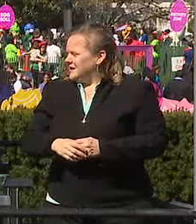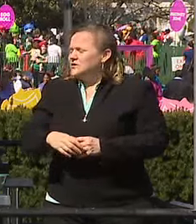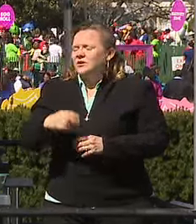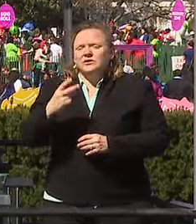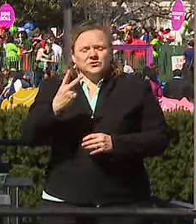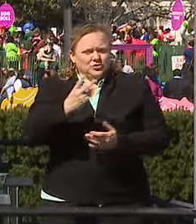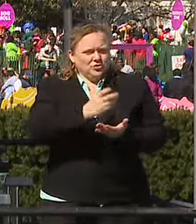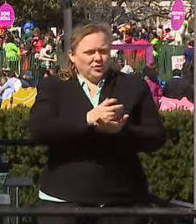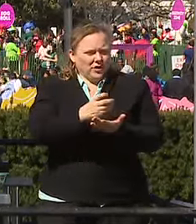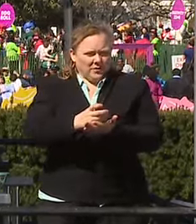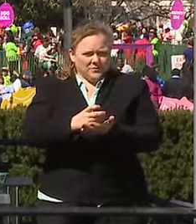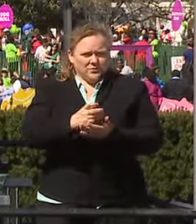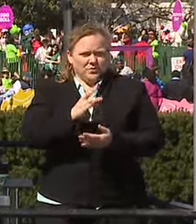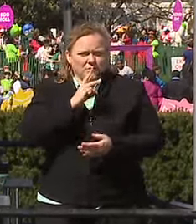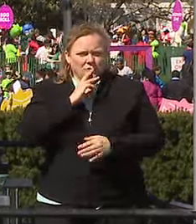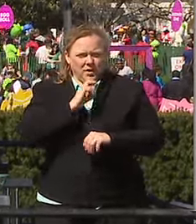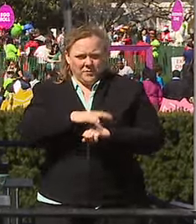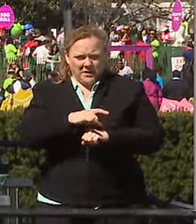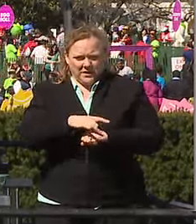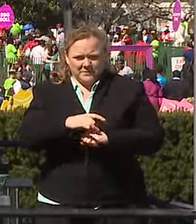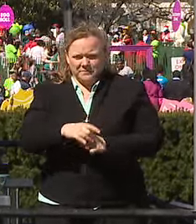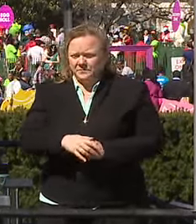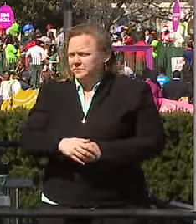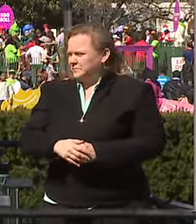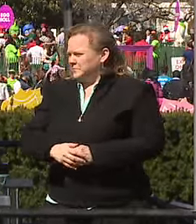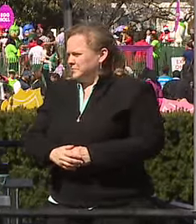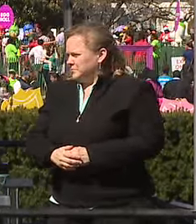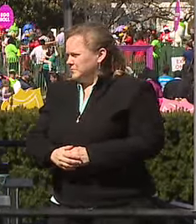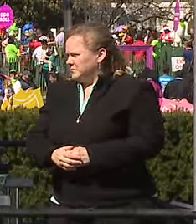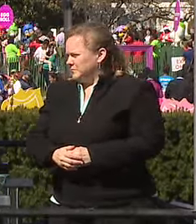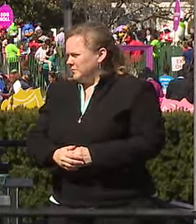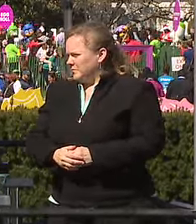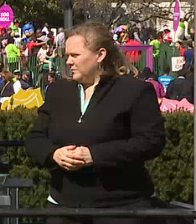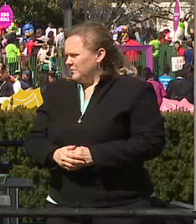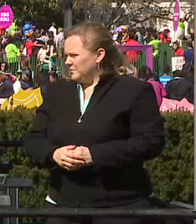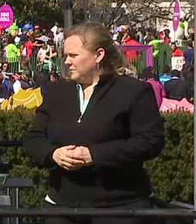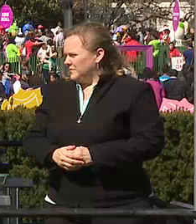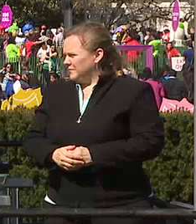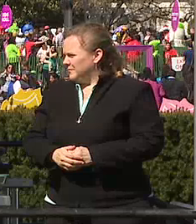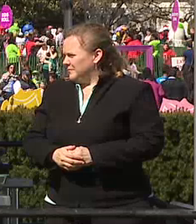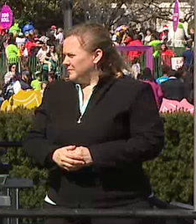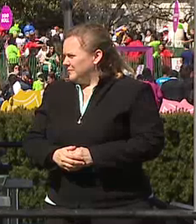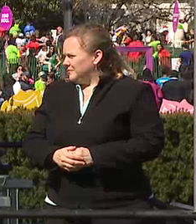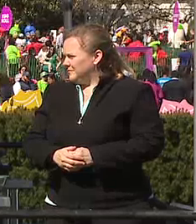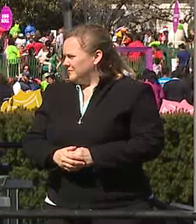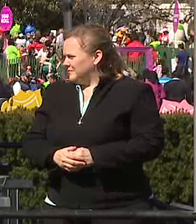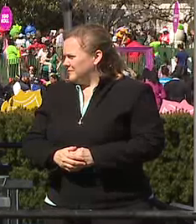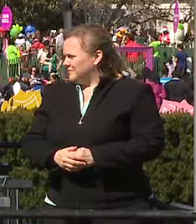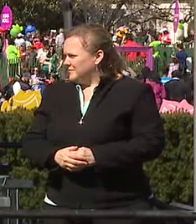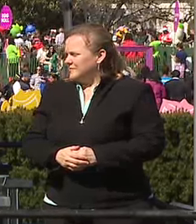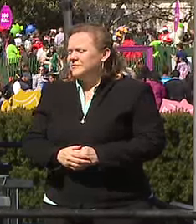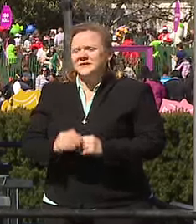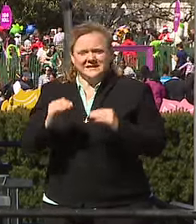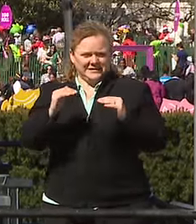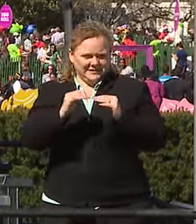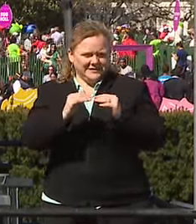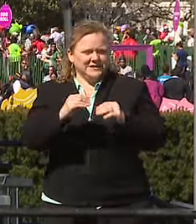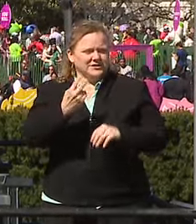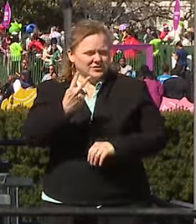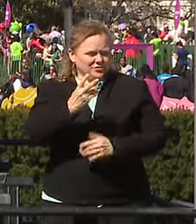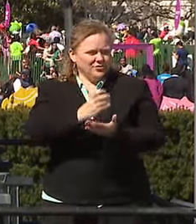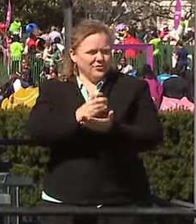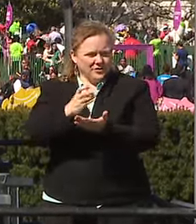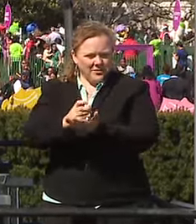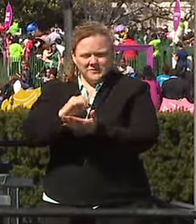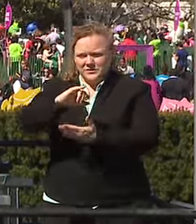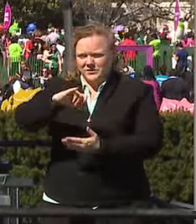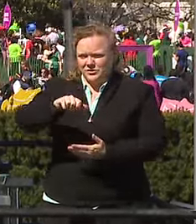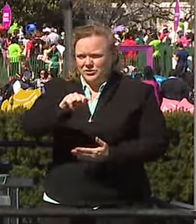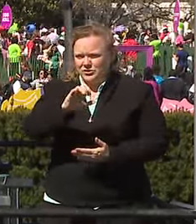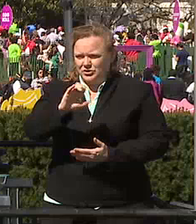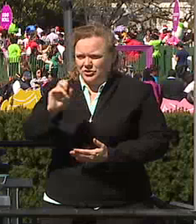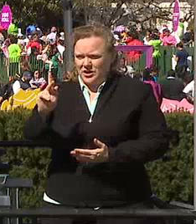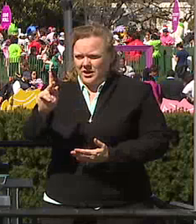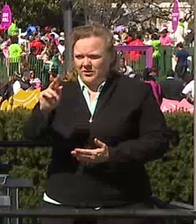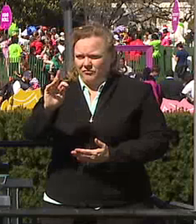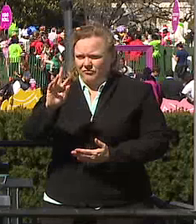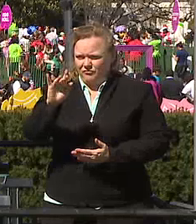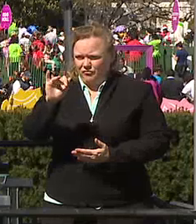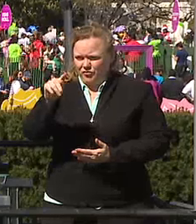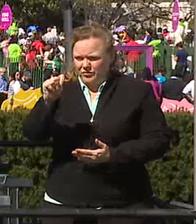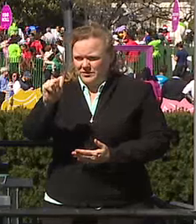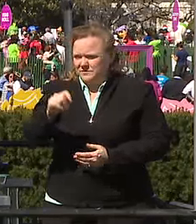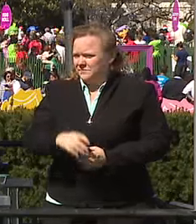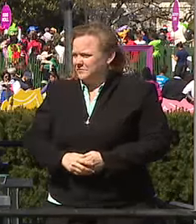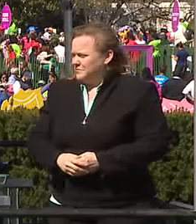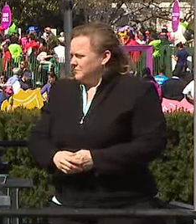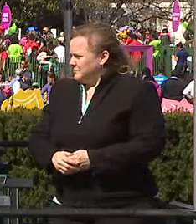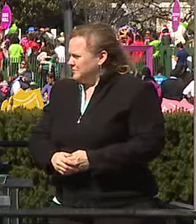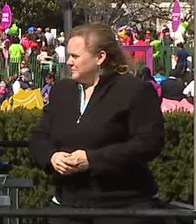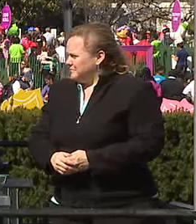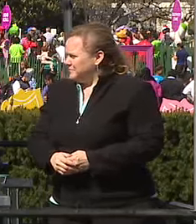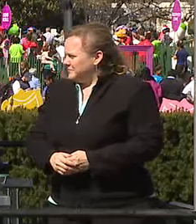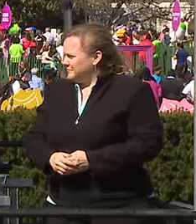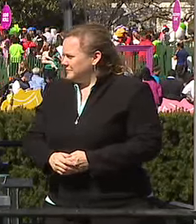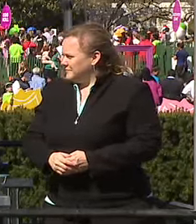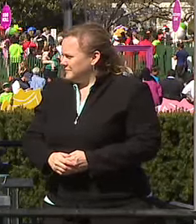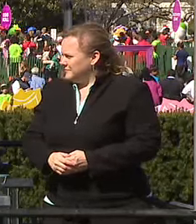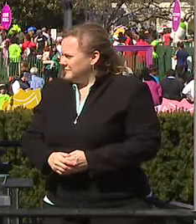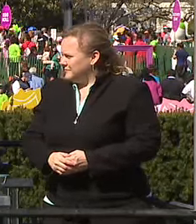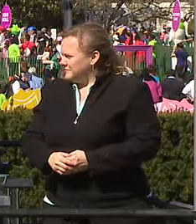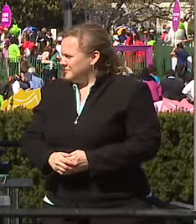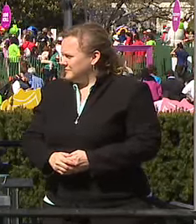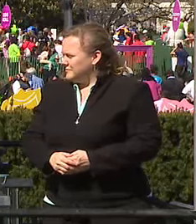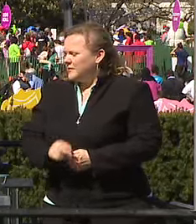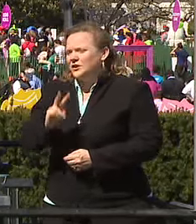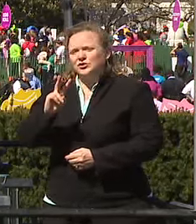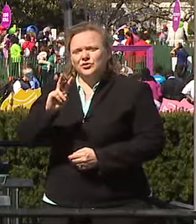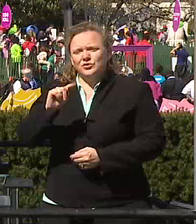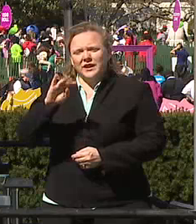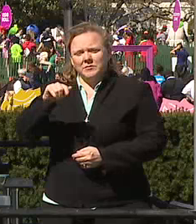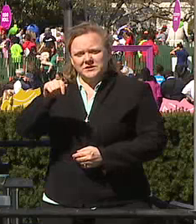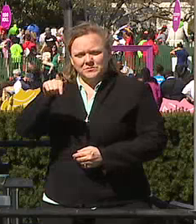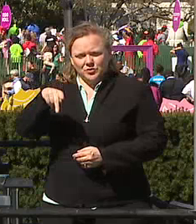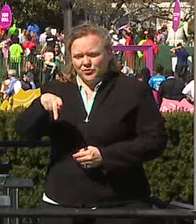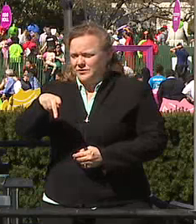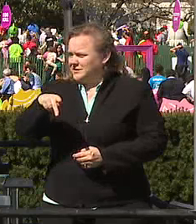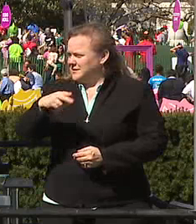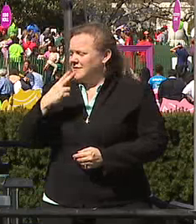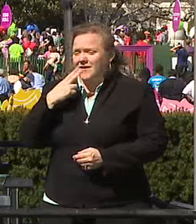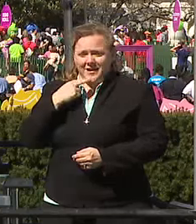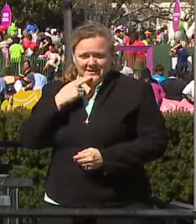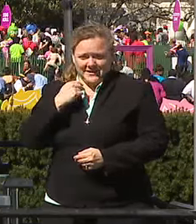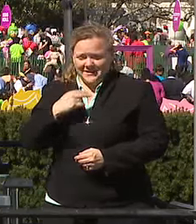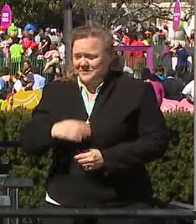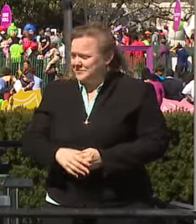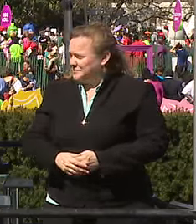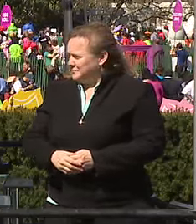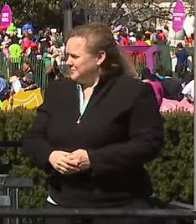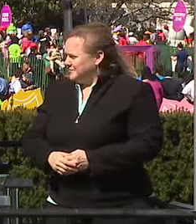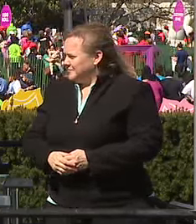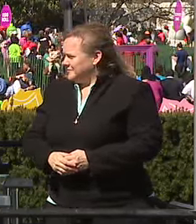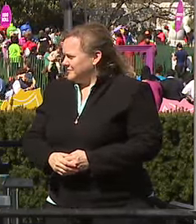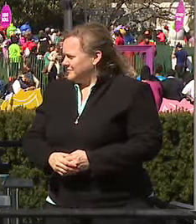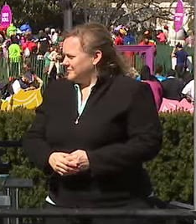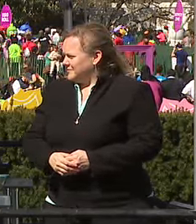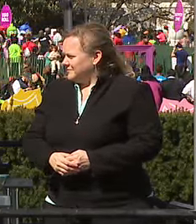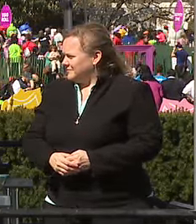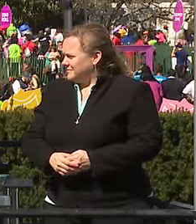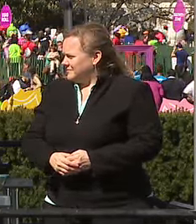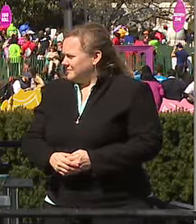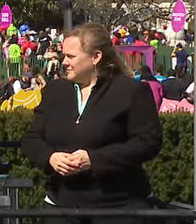cups of jackfruit, two tablespoons of honey, and